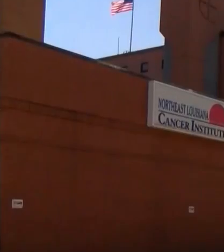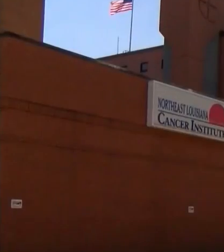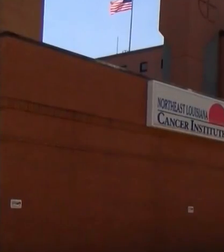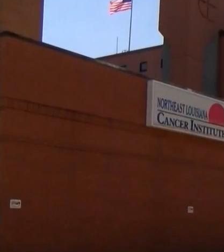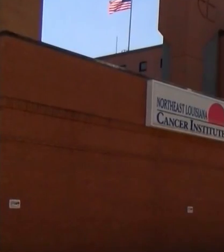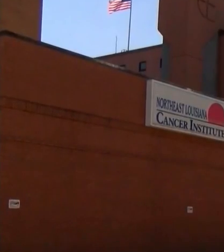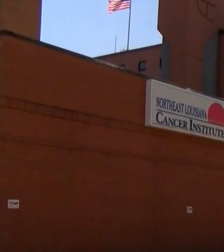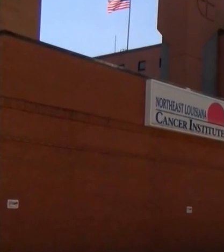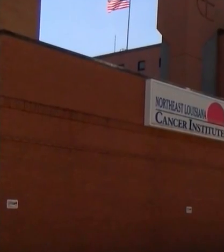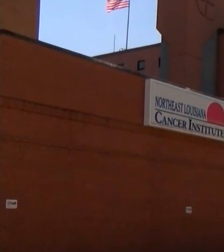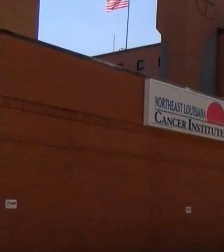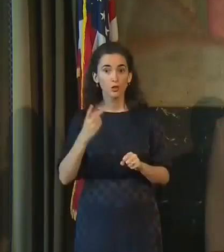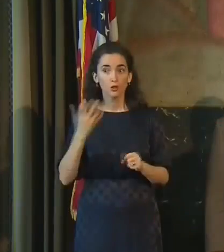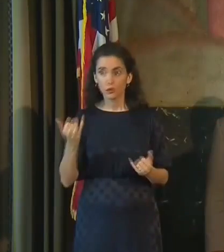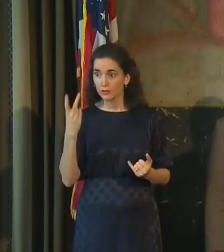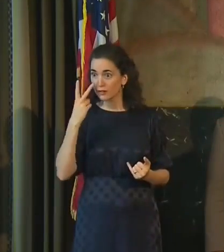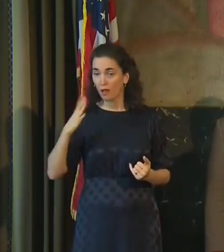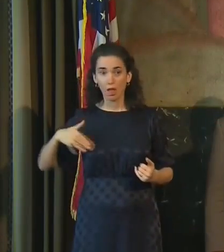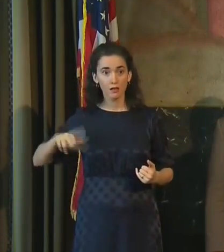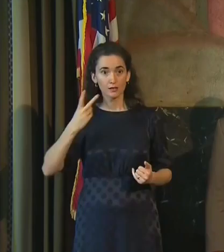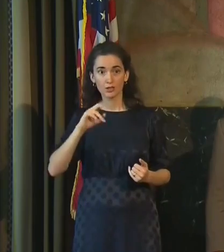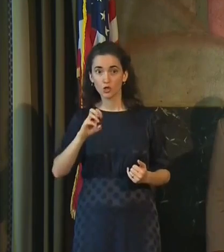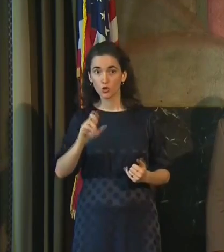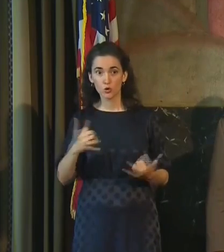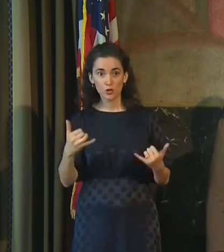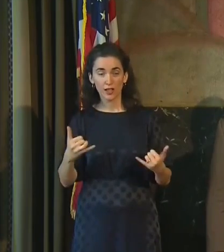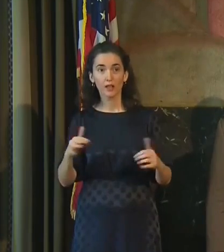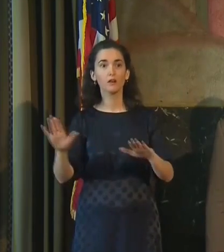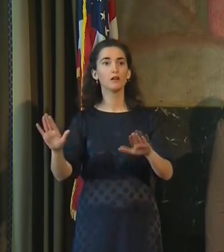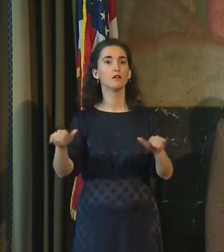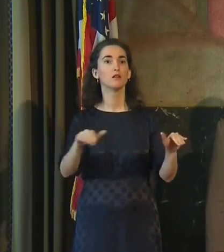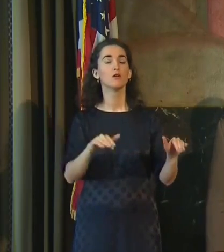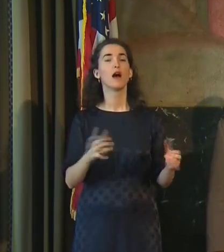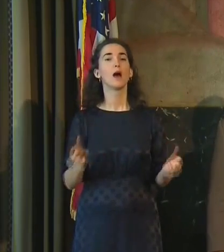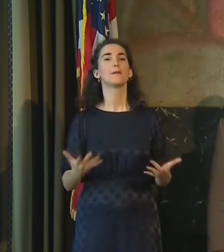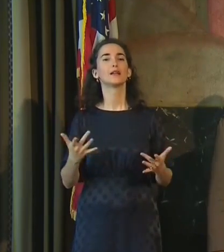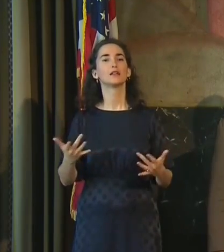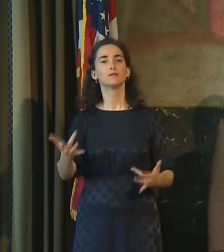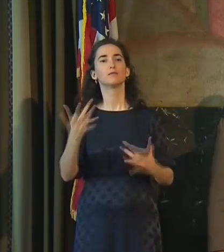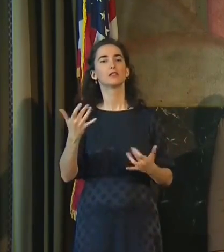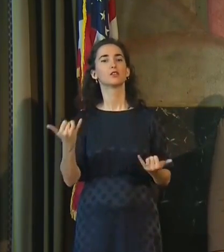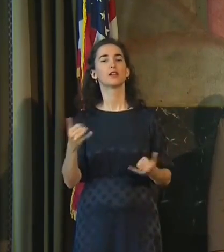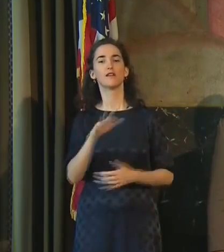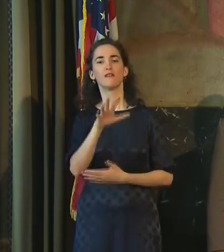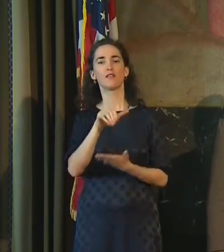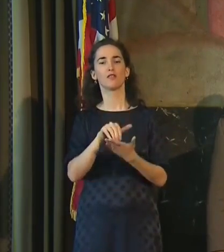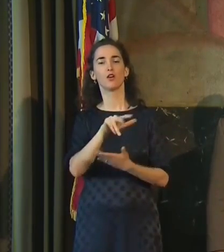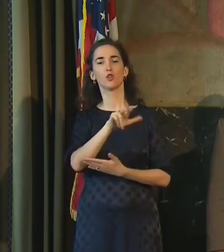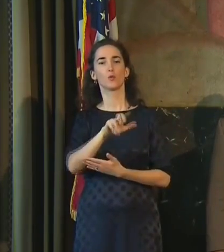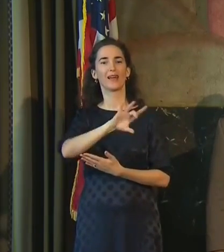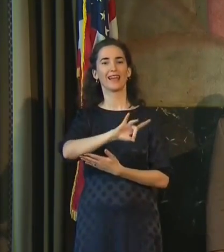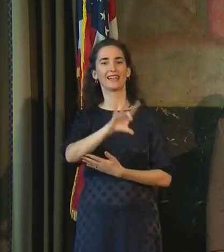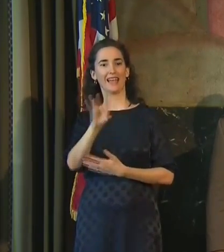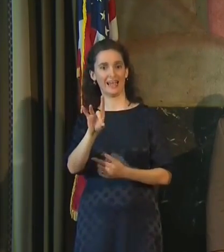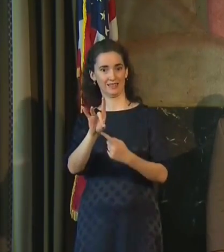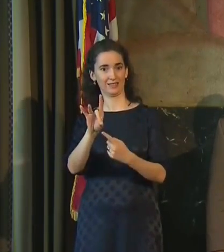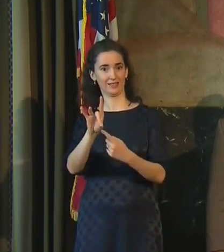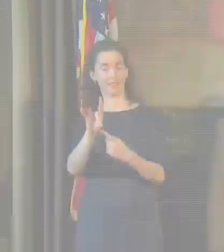INCRIMENTS... WITH CHILDREN UNDER THE AGE OF 12 NOT ALLOWED AT ALL. EDWARDS IS VERY CONCERNED WITH